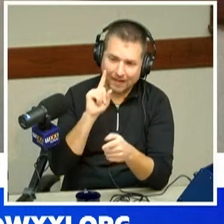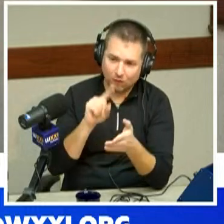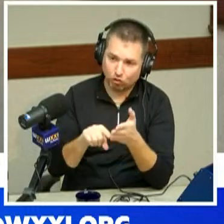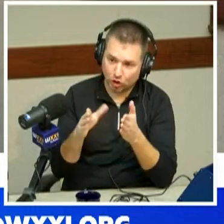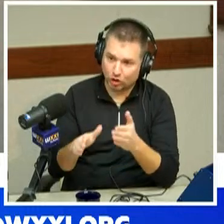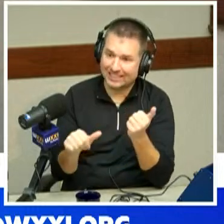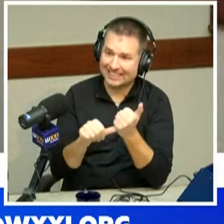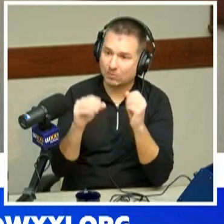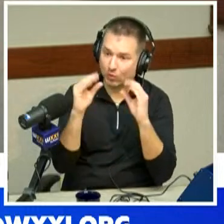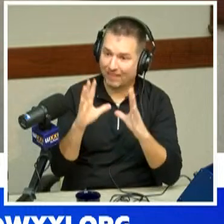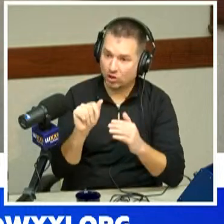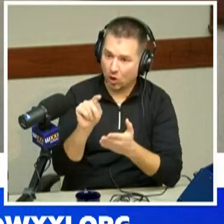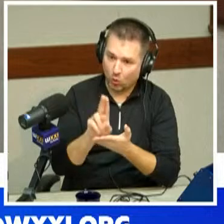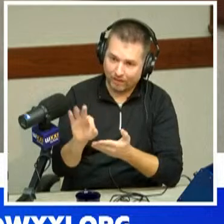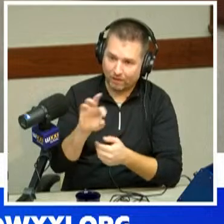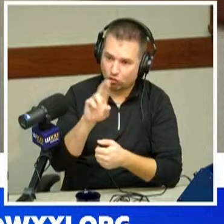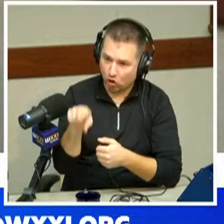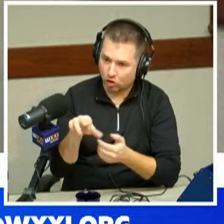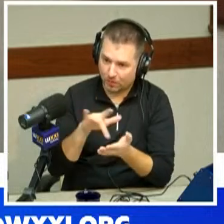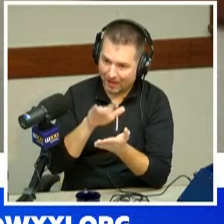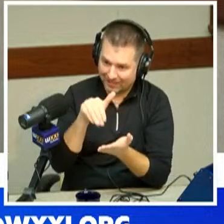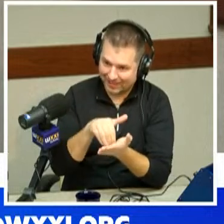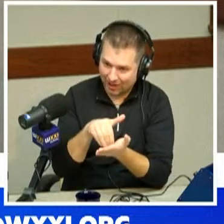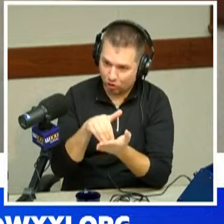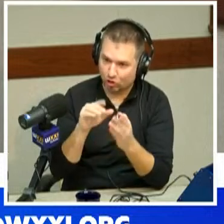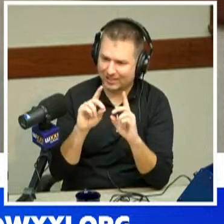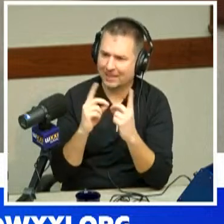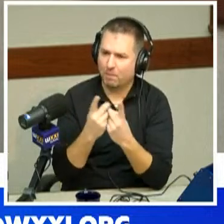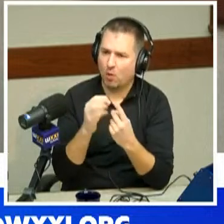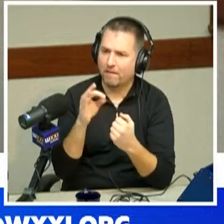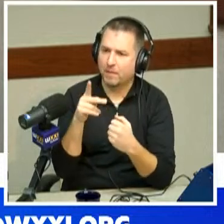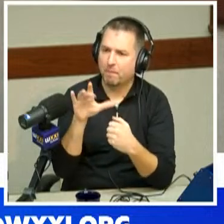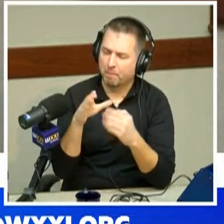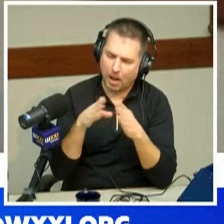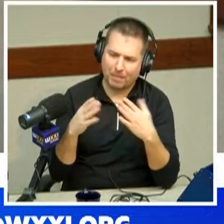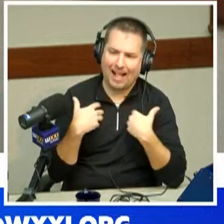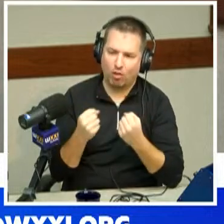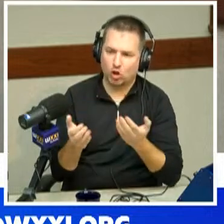professor at the University of Rochester Medical Center's Department of Public Health Services